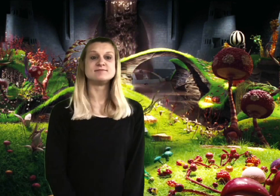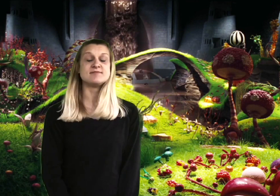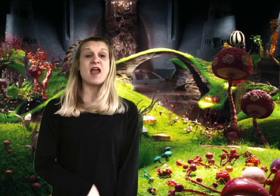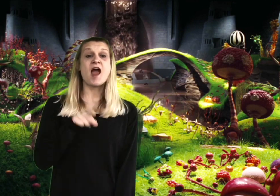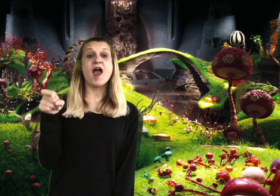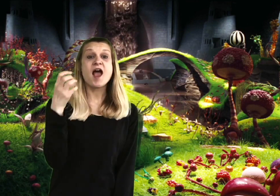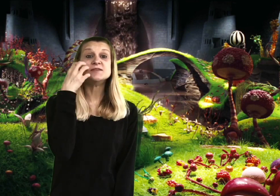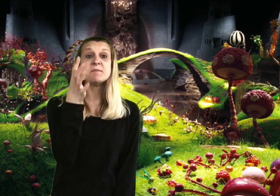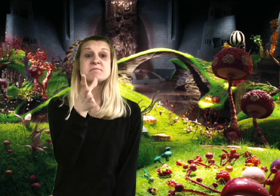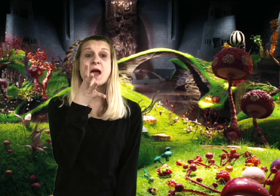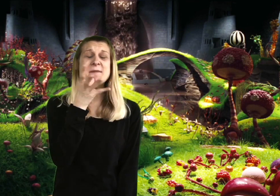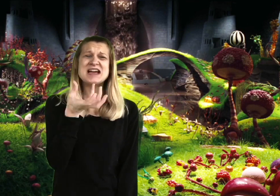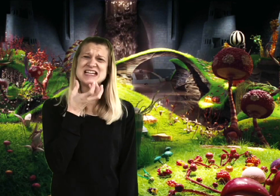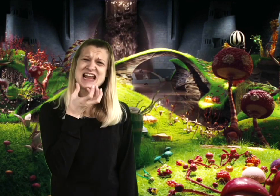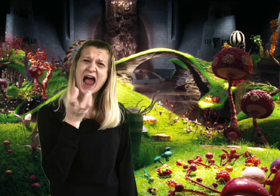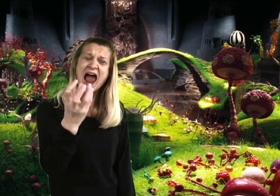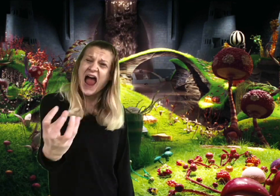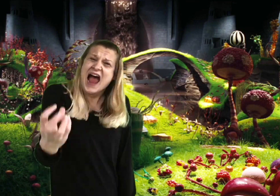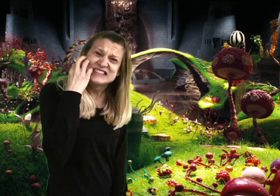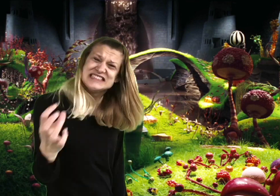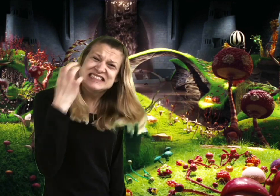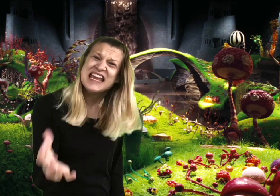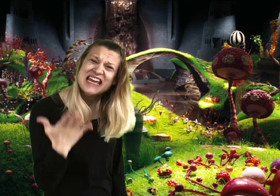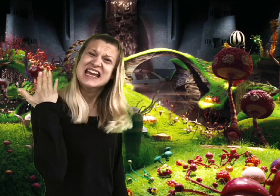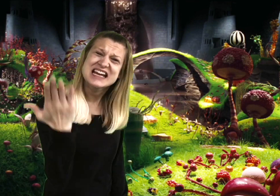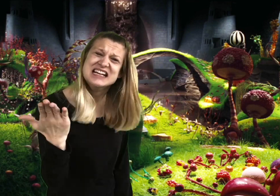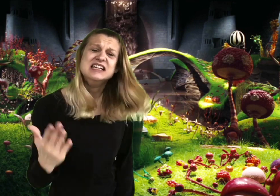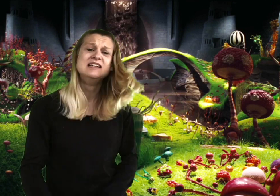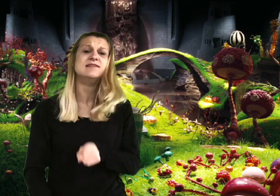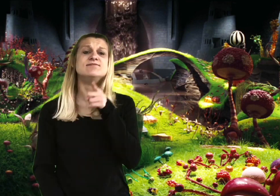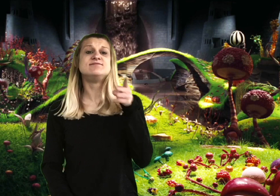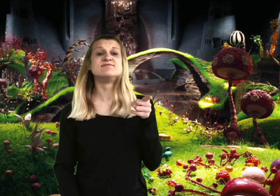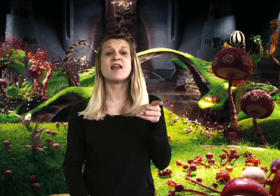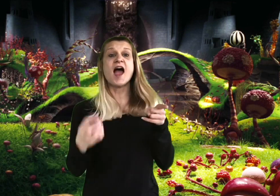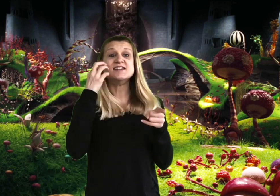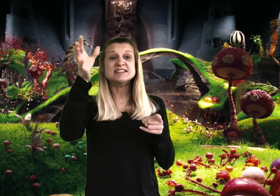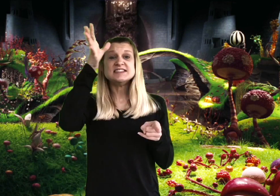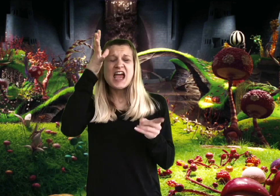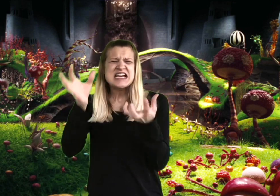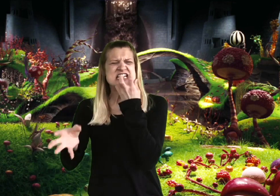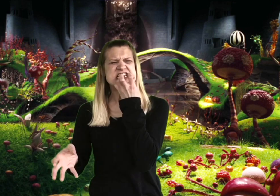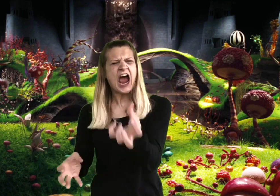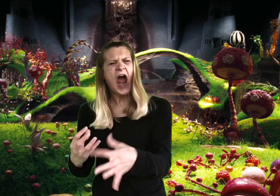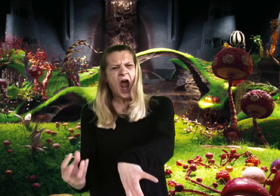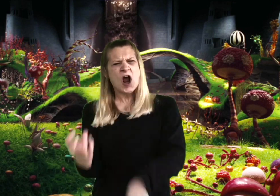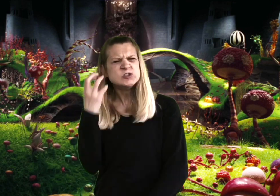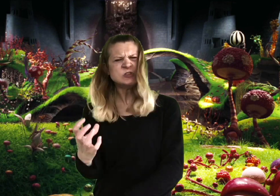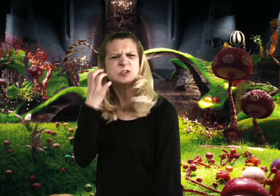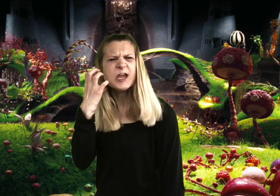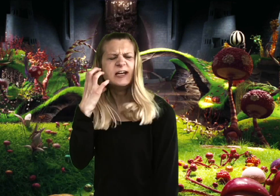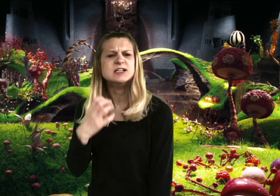"Augustus!" cried Mrs. Gloop. "Augustus!" cried Mr. Gloop.